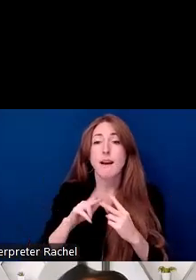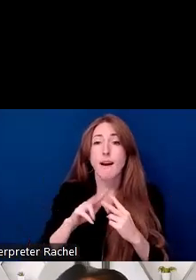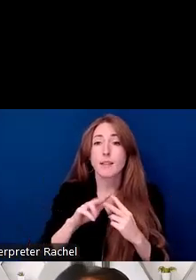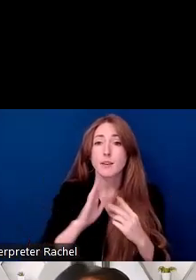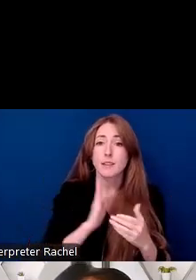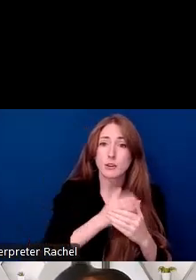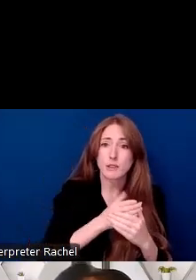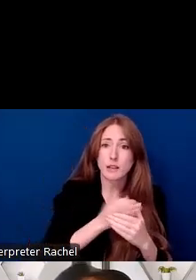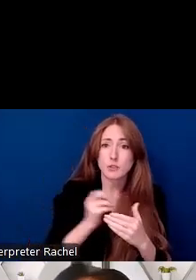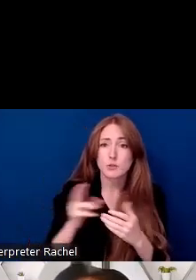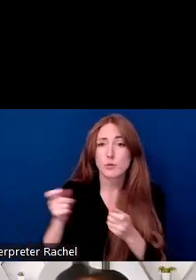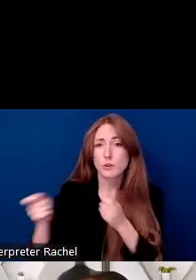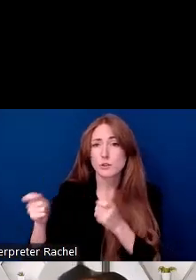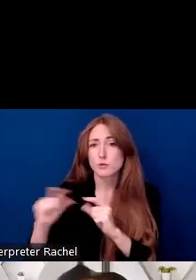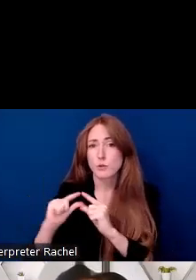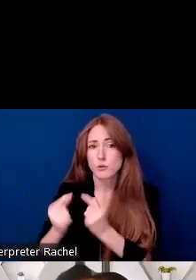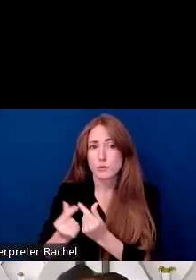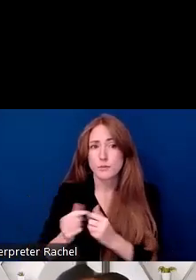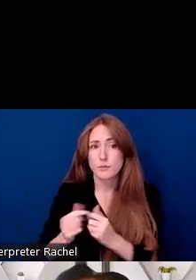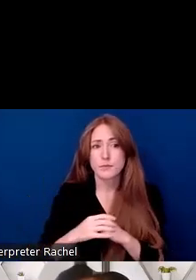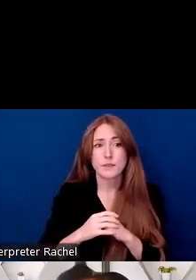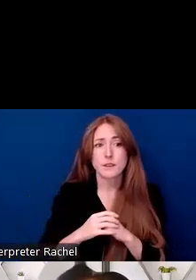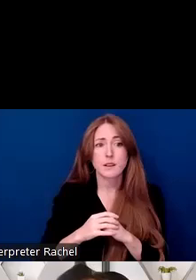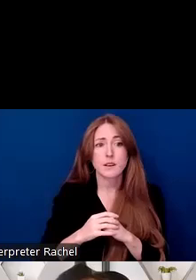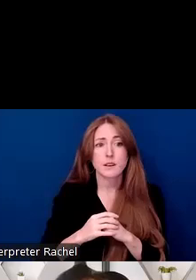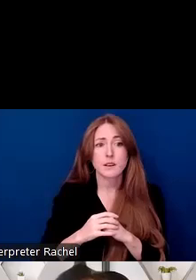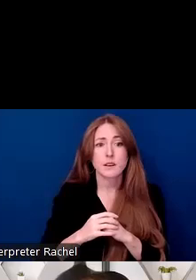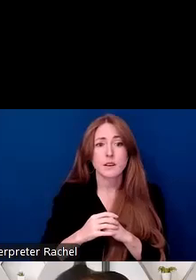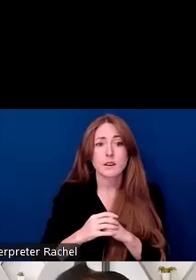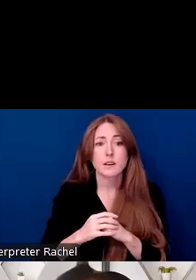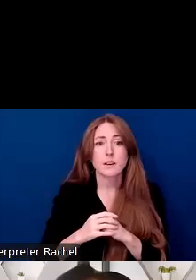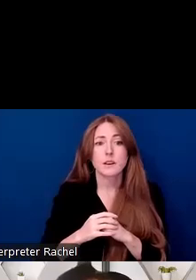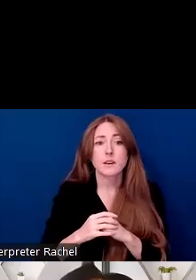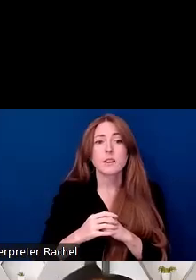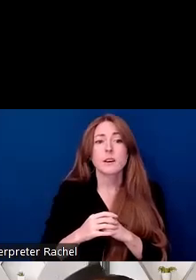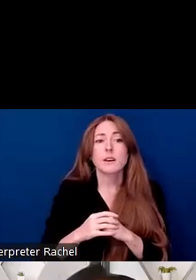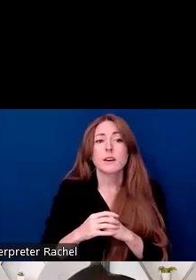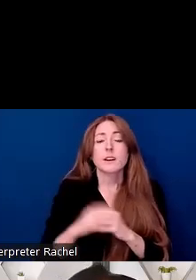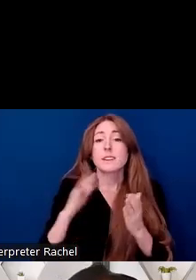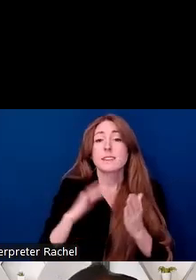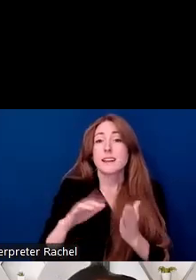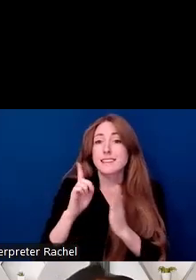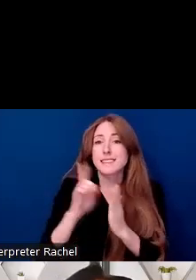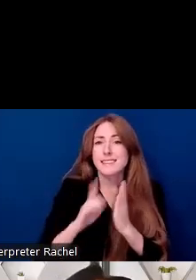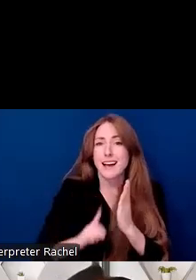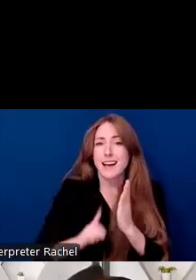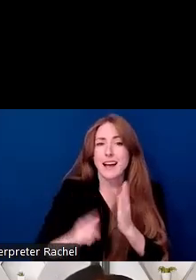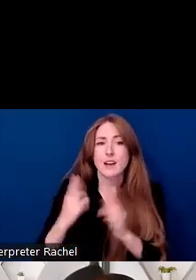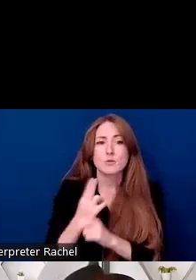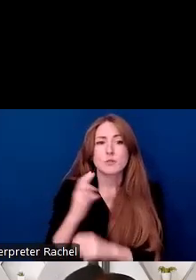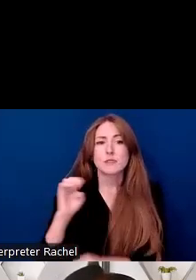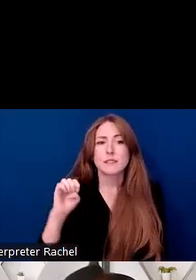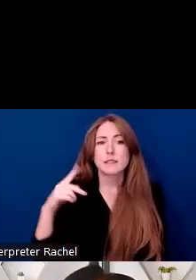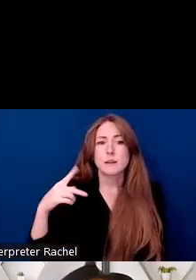study design, as recommended by EPOC systematic reviews, we included randomized control trials,